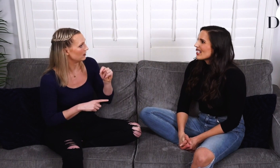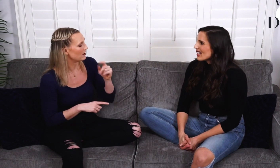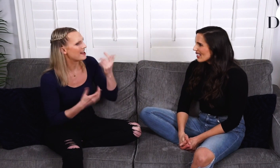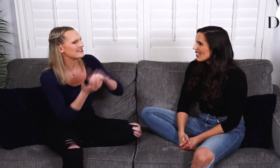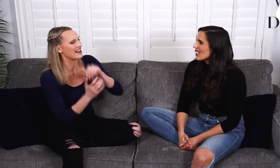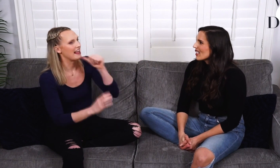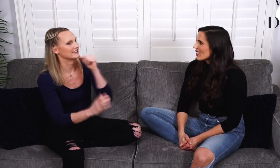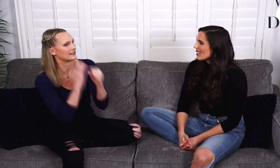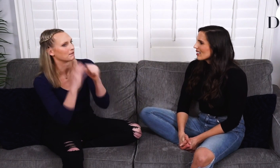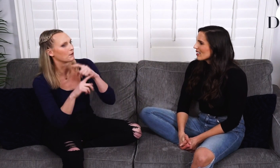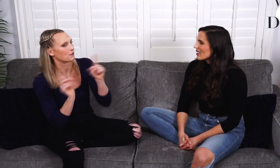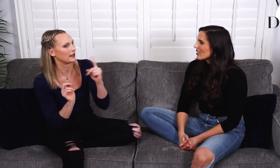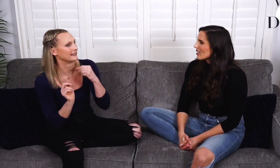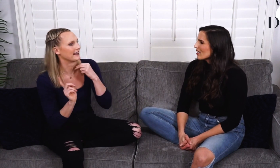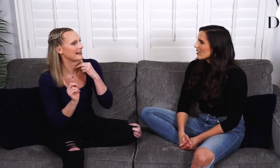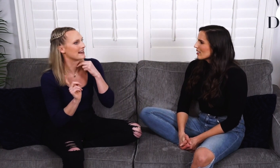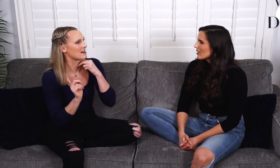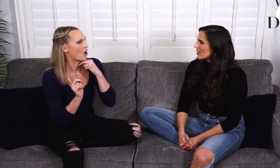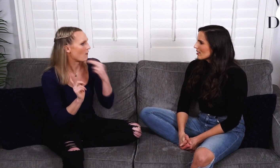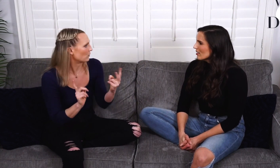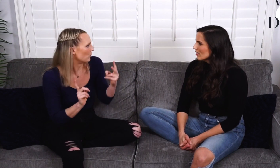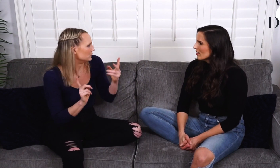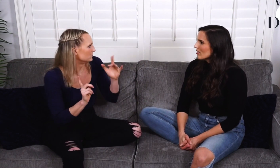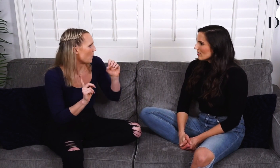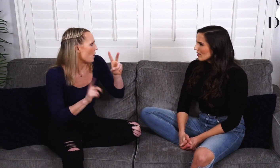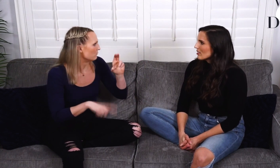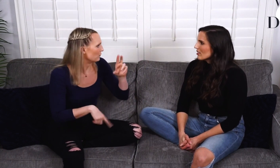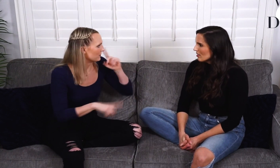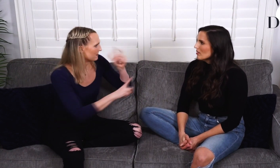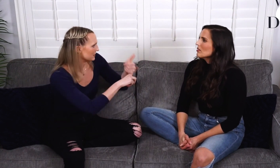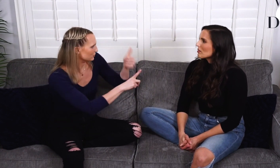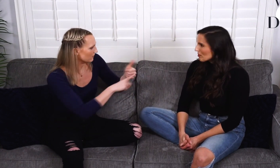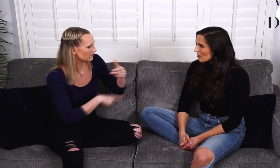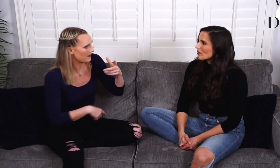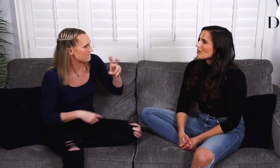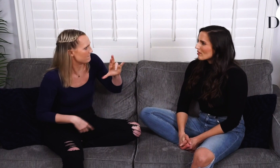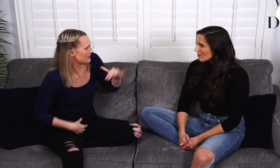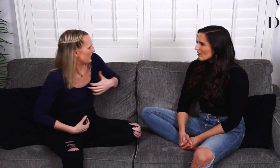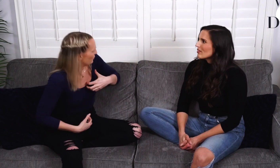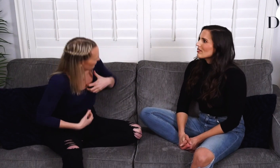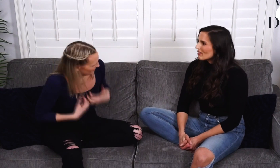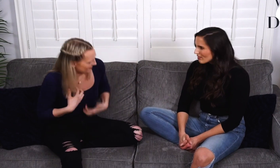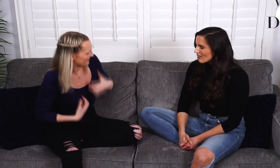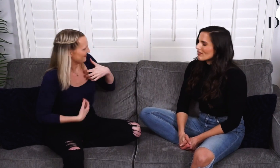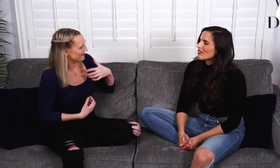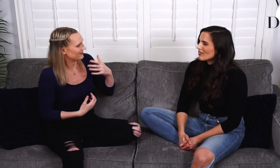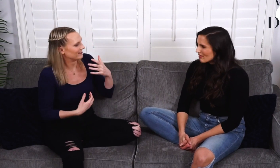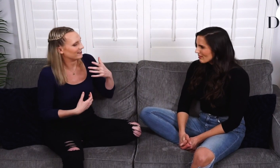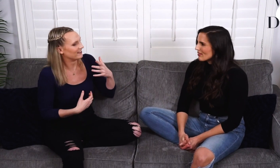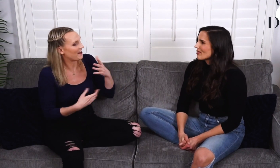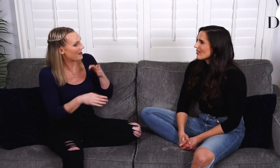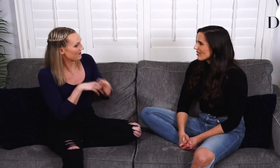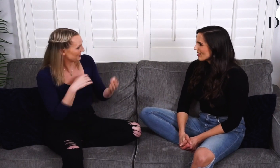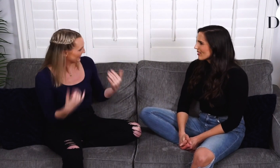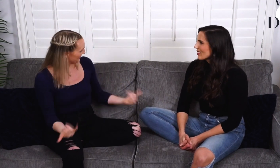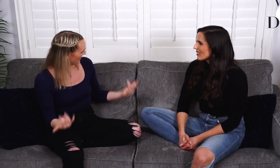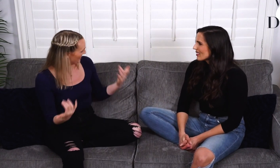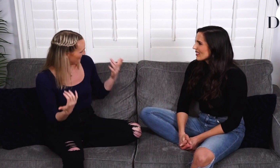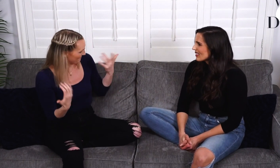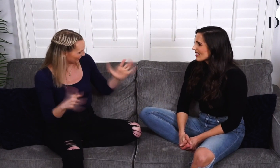it again, not SimCom, but you would just voice for yourself and you were very unsure and after